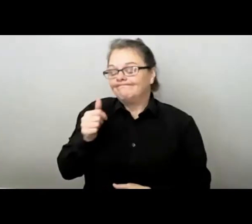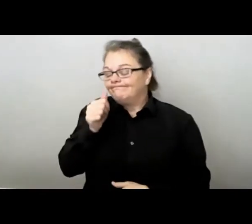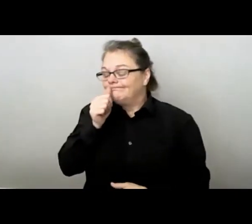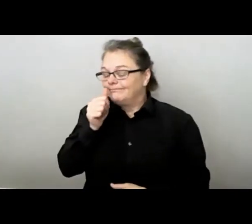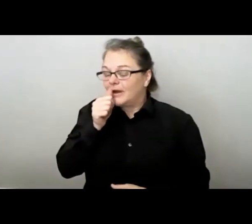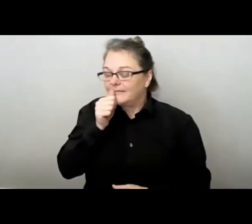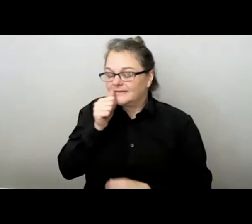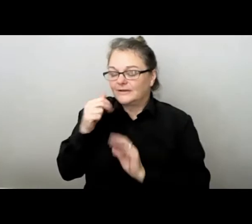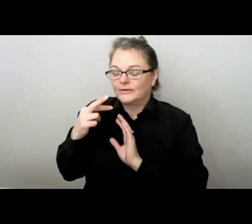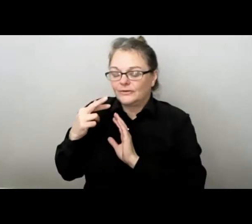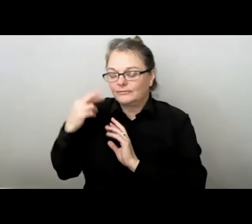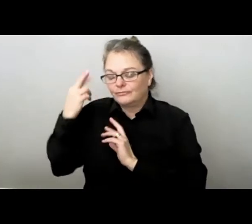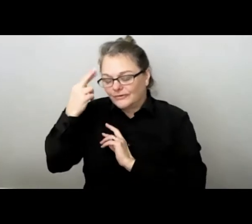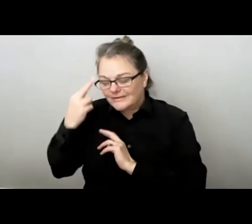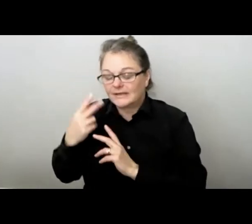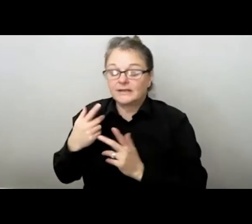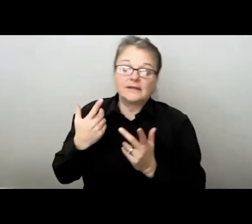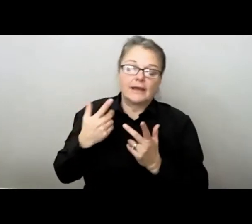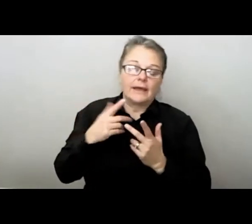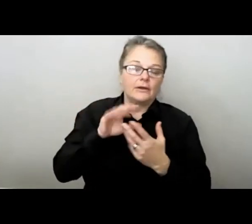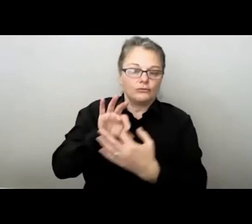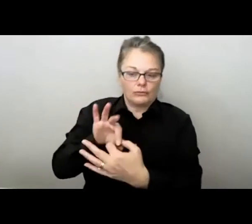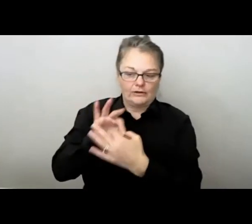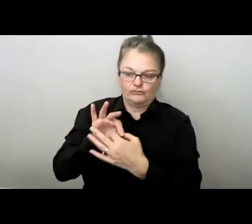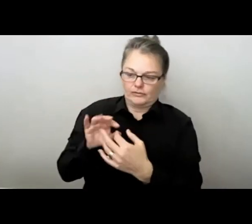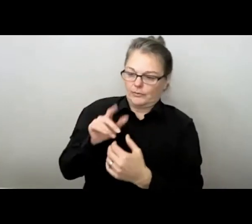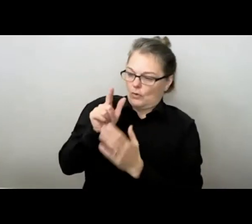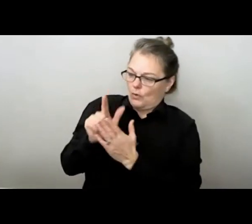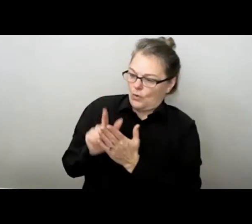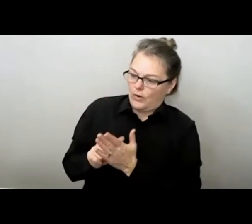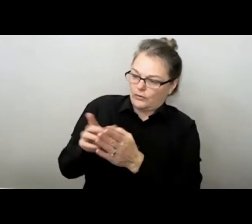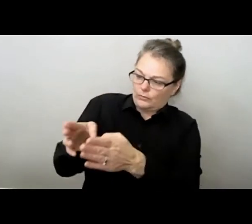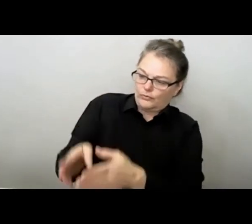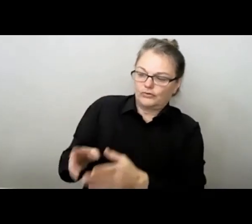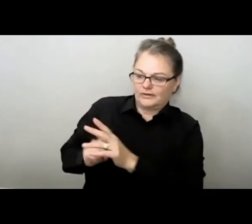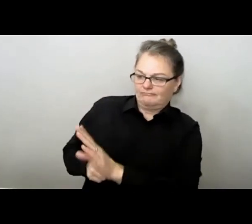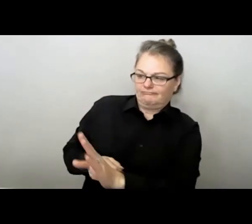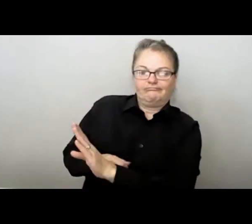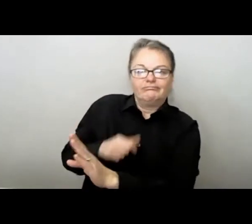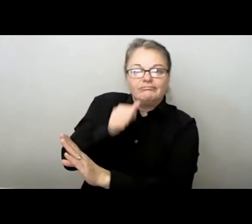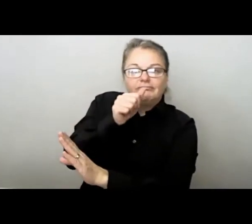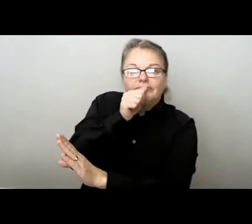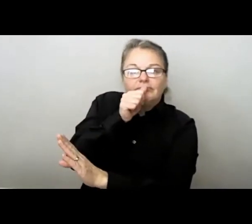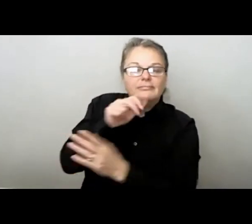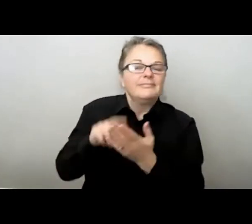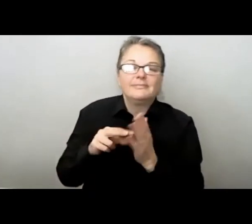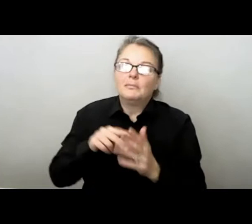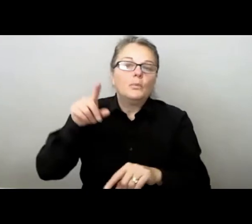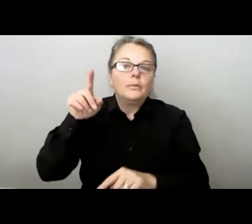WITH LAWYERS, WE CAN’T PROVIDE YOU LEGAL ADVICE ABOUT HOW THE LAW SPECIFICALLY APPLIES TO YOU.